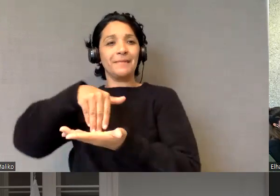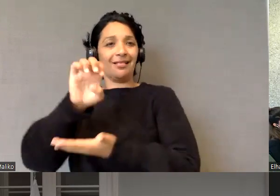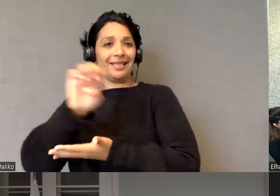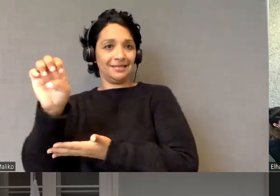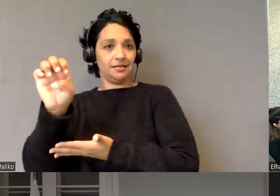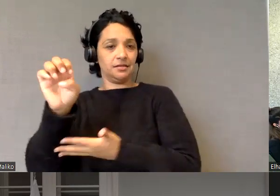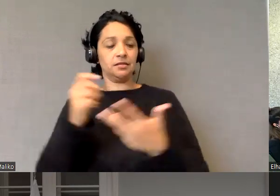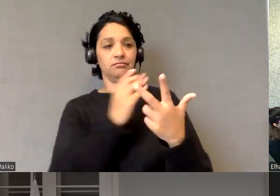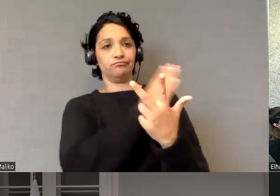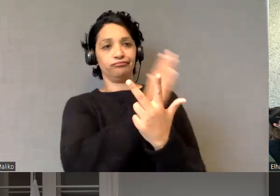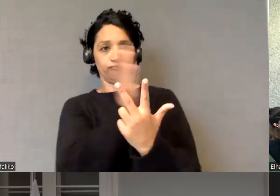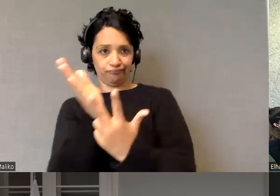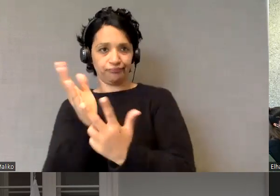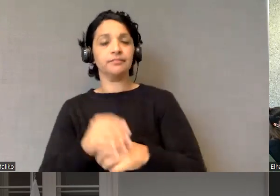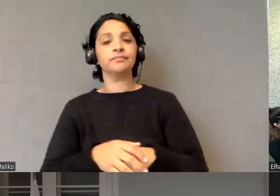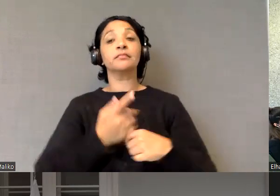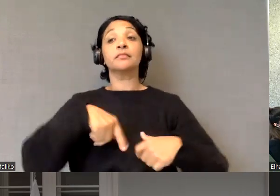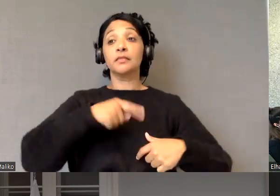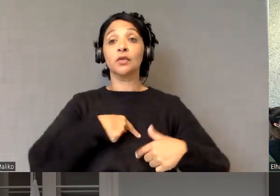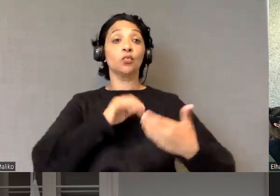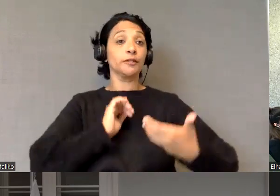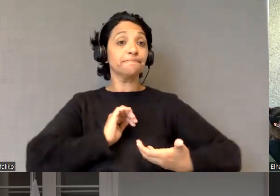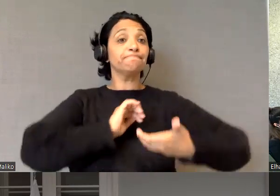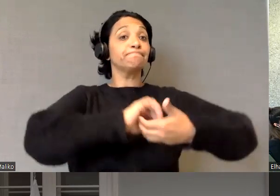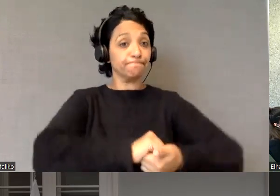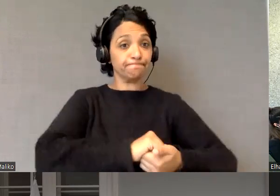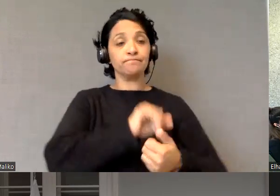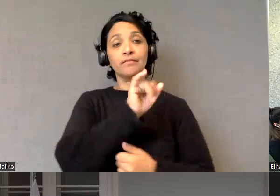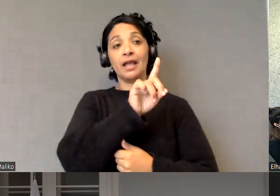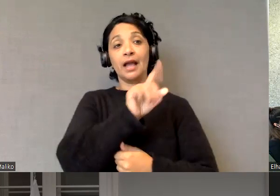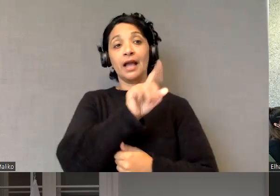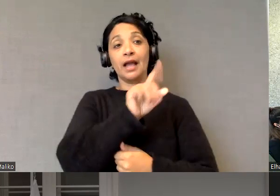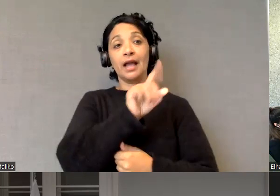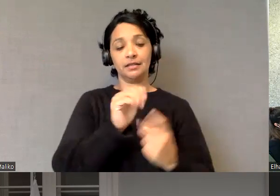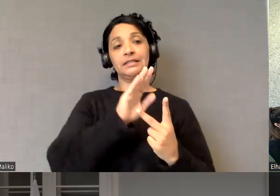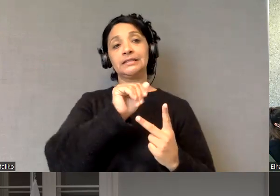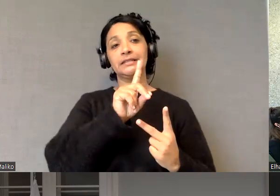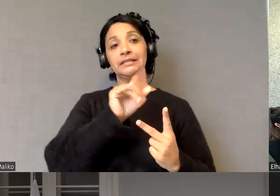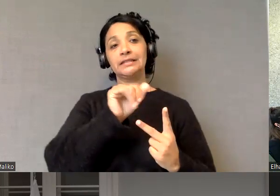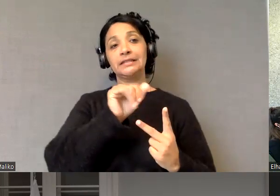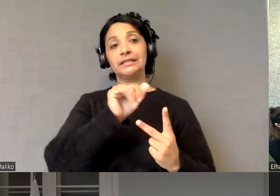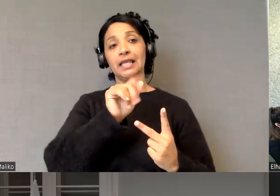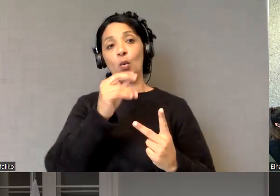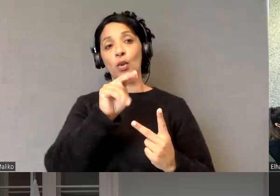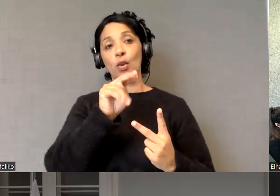From this partnership with IDA, ICANIA, ICRC and the mandate we were able to bring together